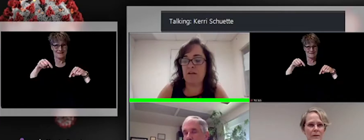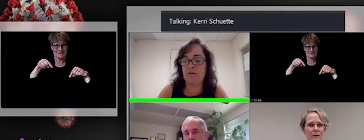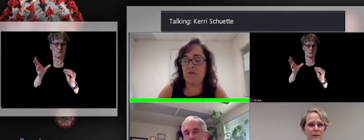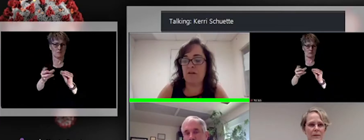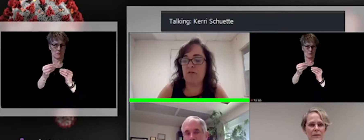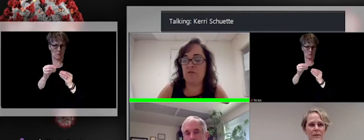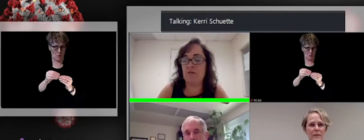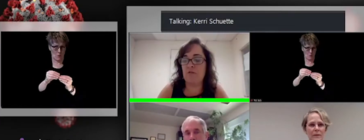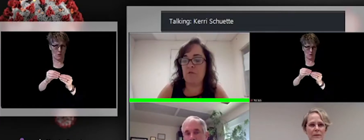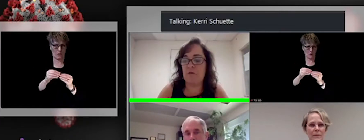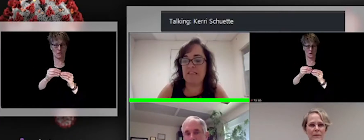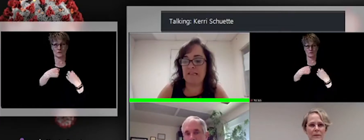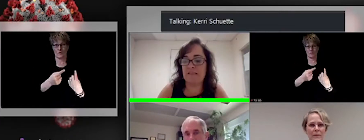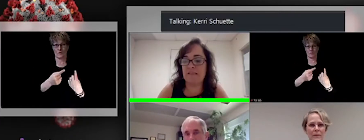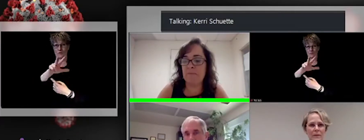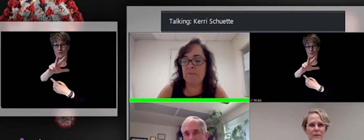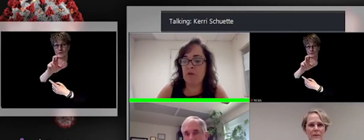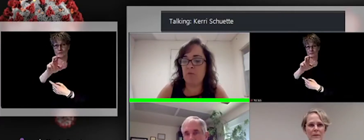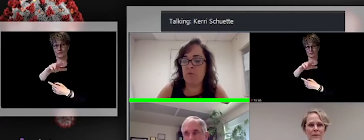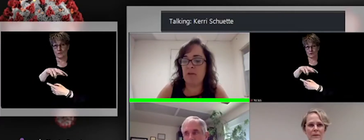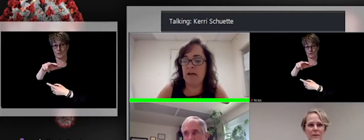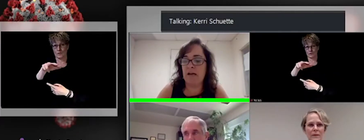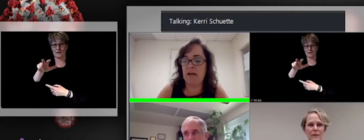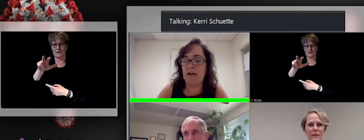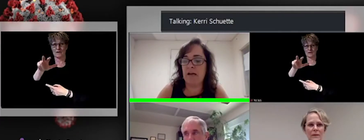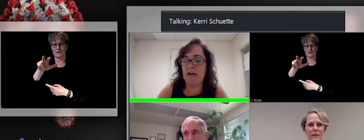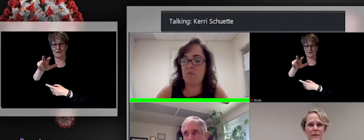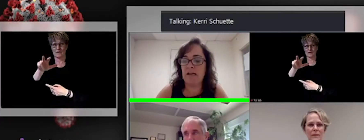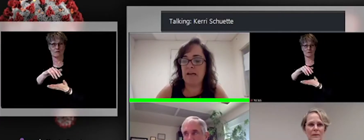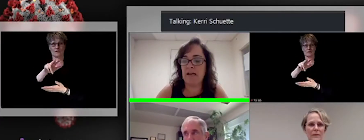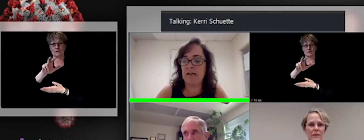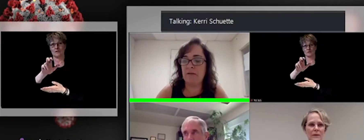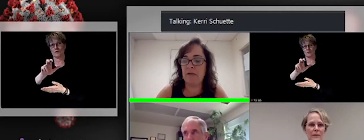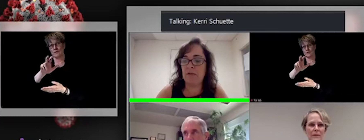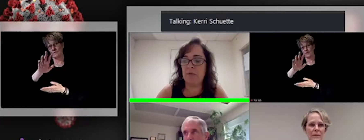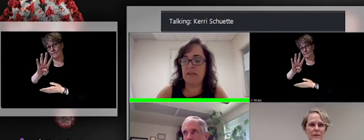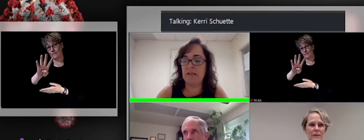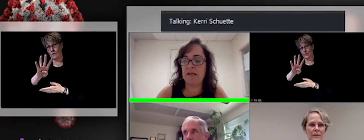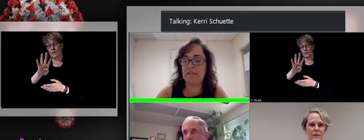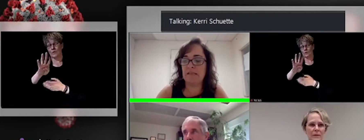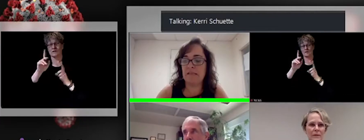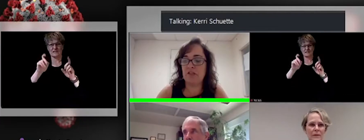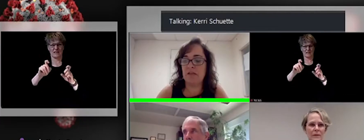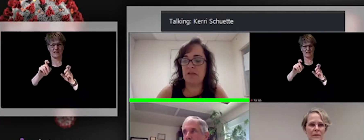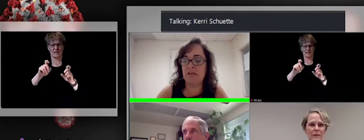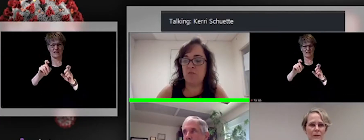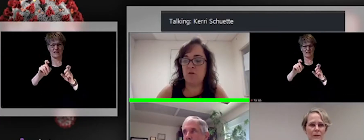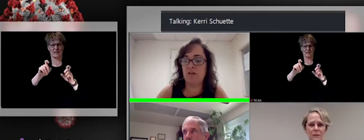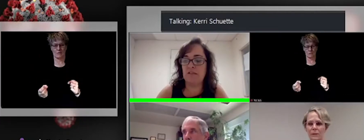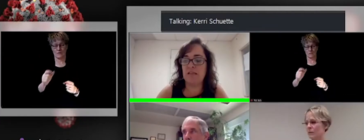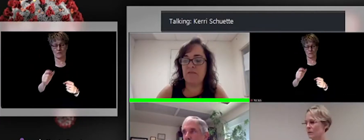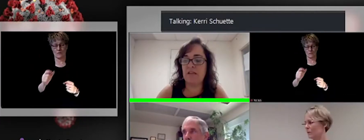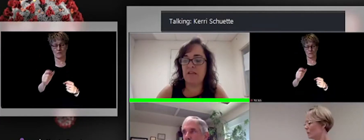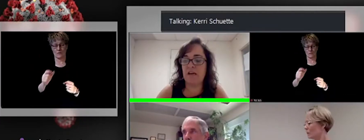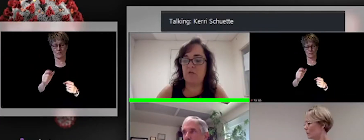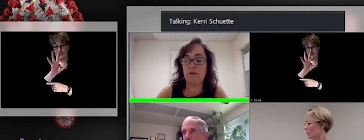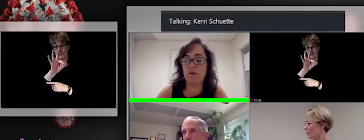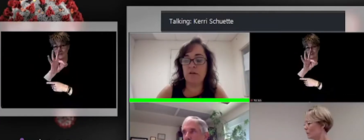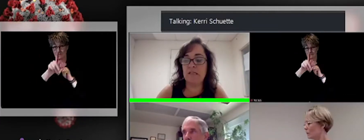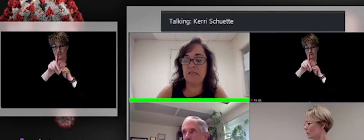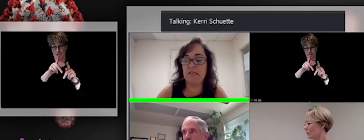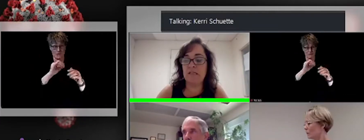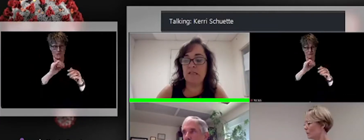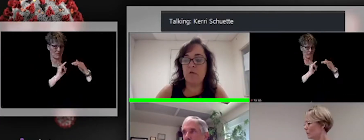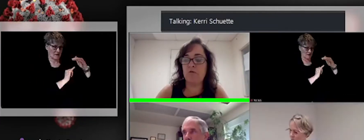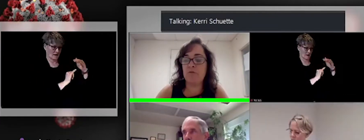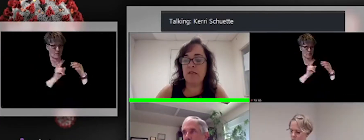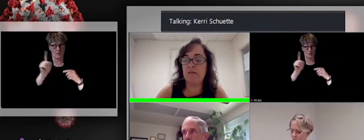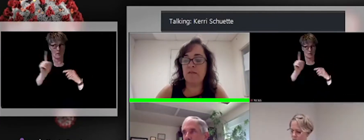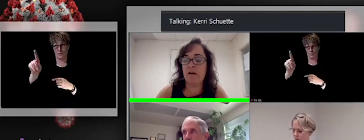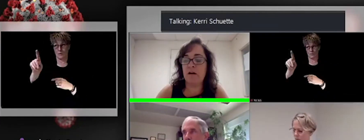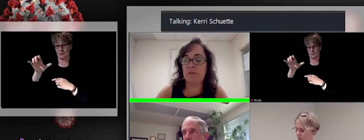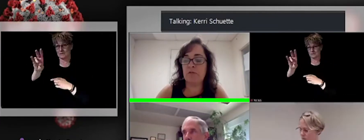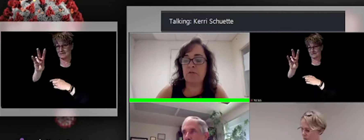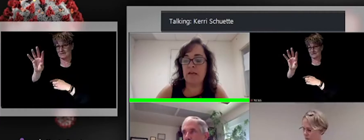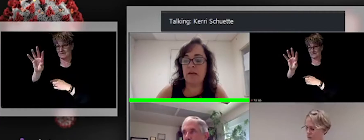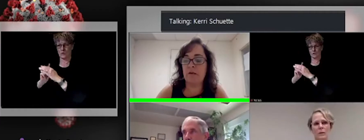tests. We have 29 people in isolation, another 179 on quarantine. We have three in the hospital,